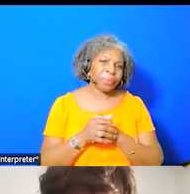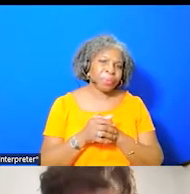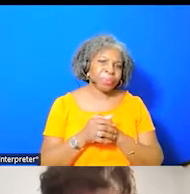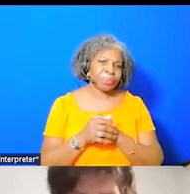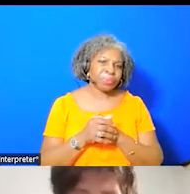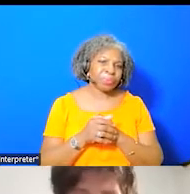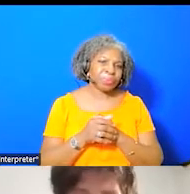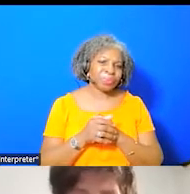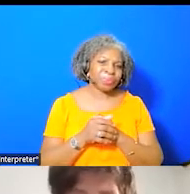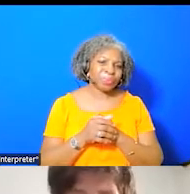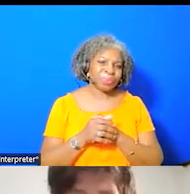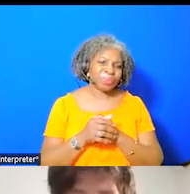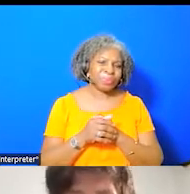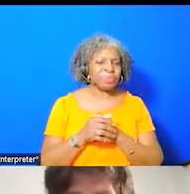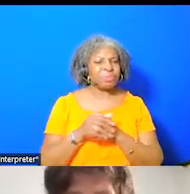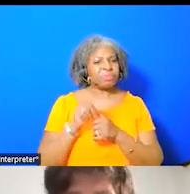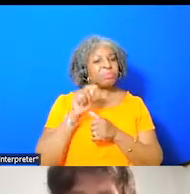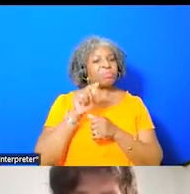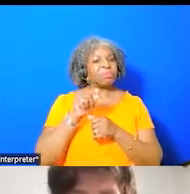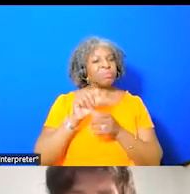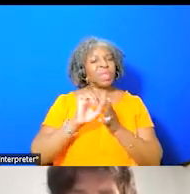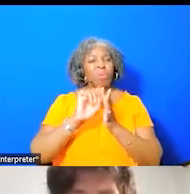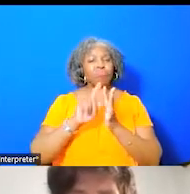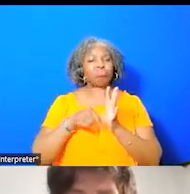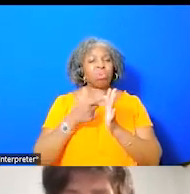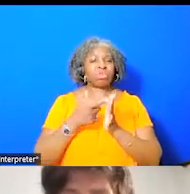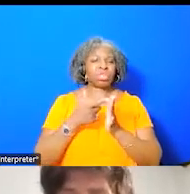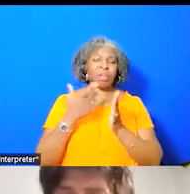So, and this this project has sort of been born out of a long-term